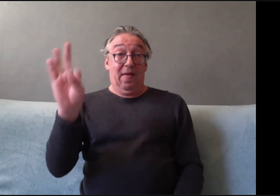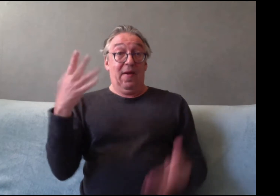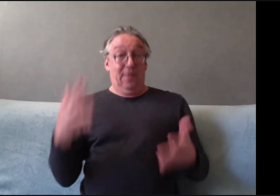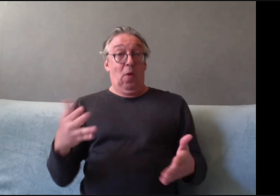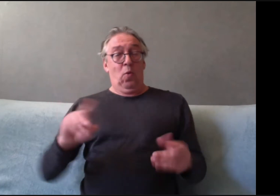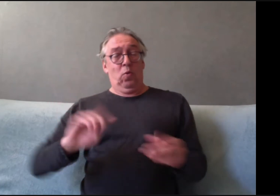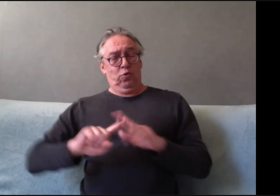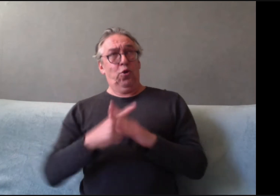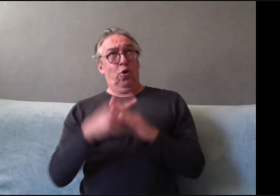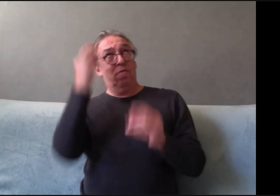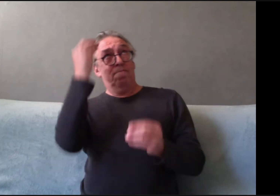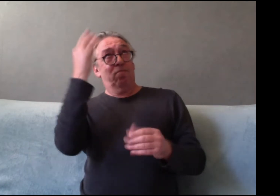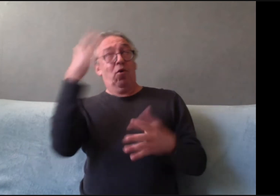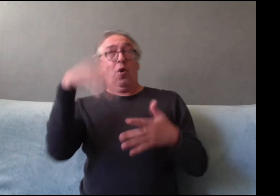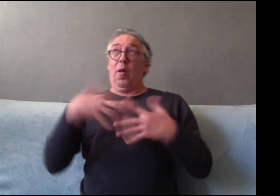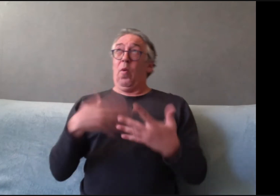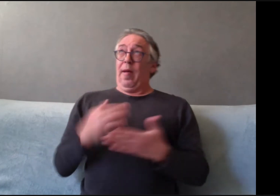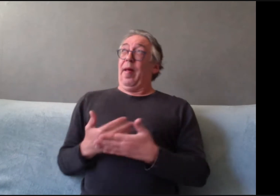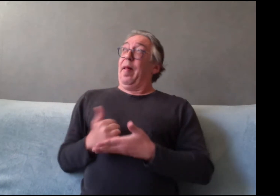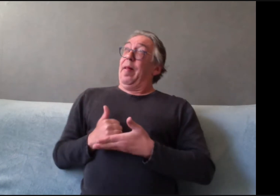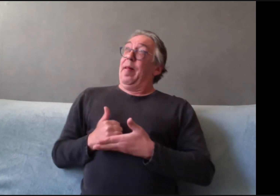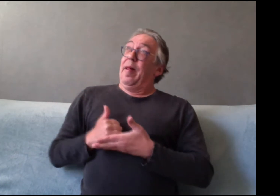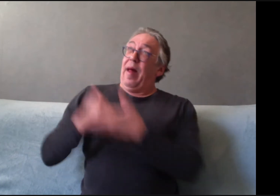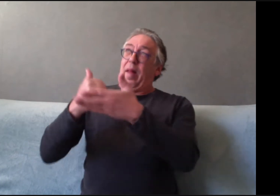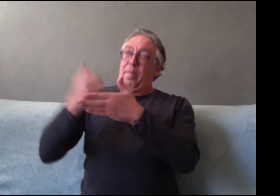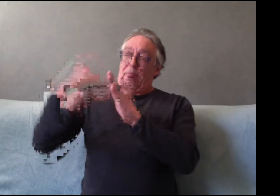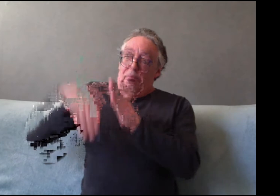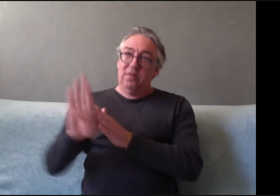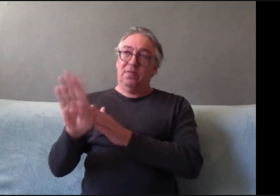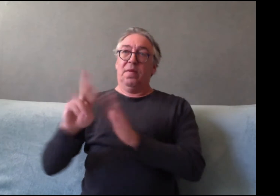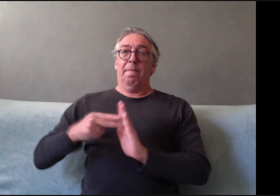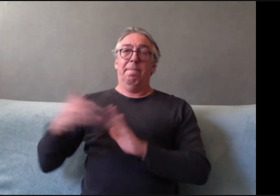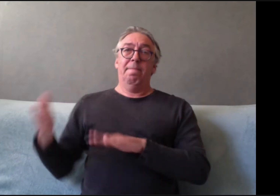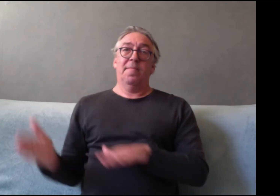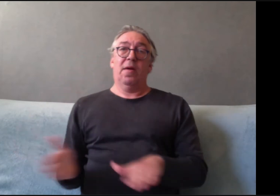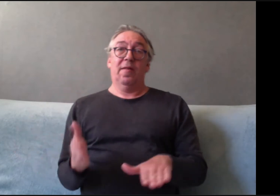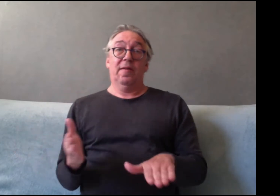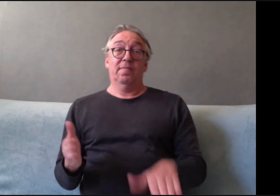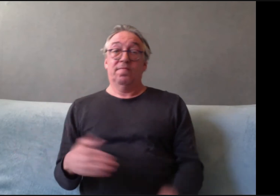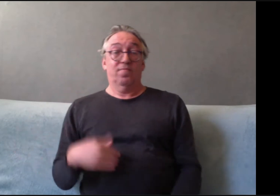and I'm sure it's something we need to boost, to adapt our actions, etc.,